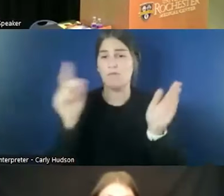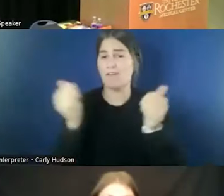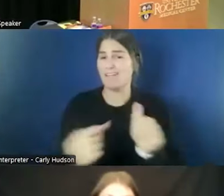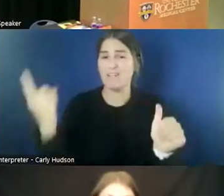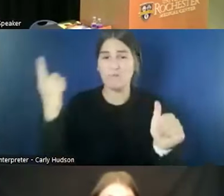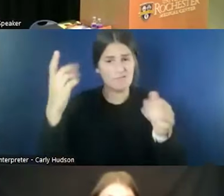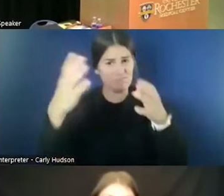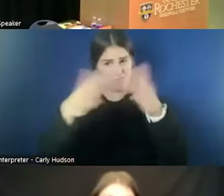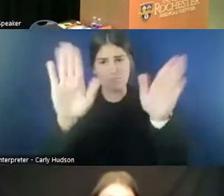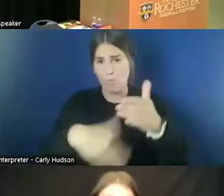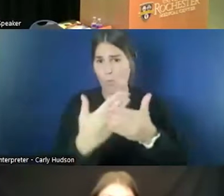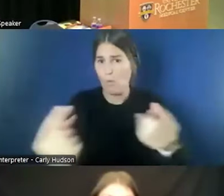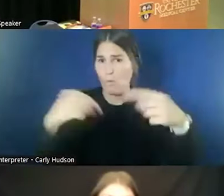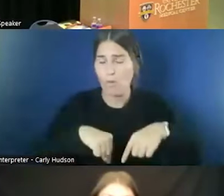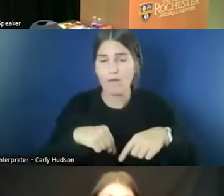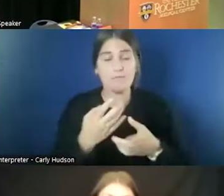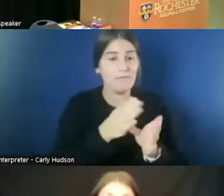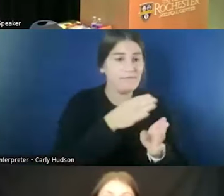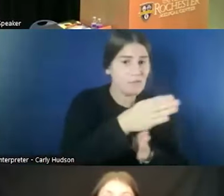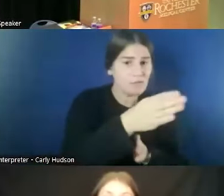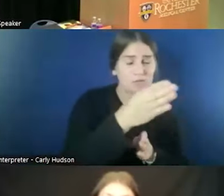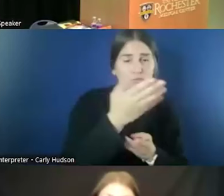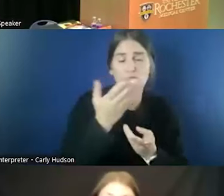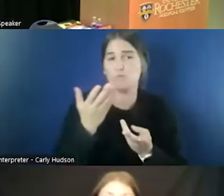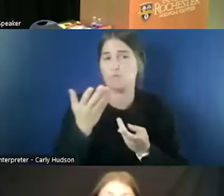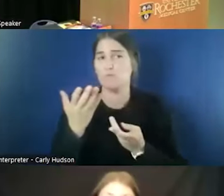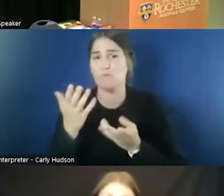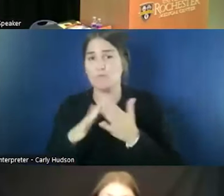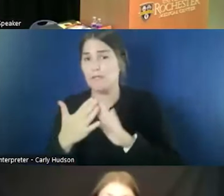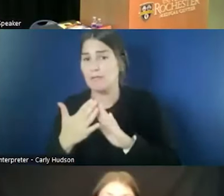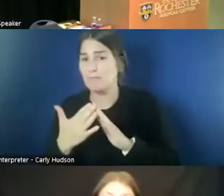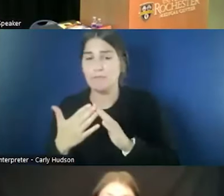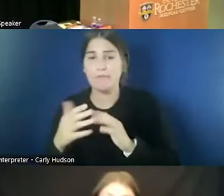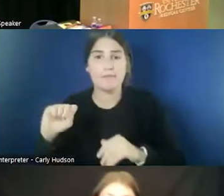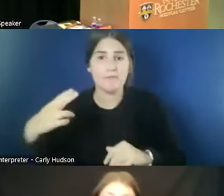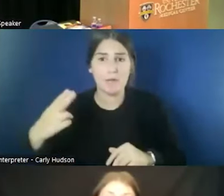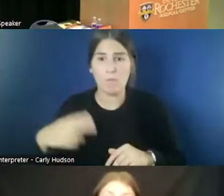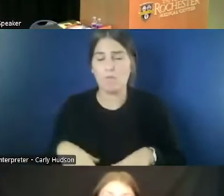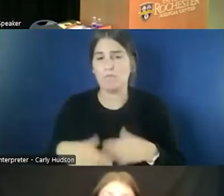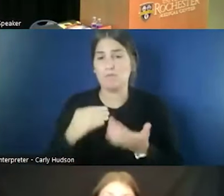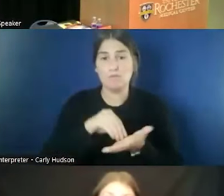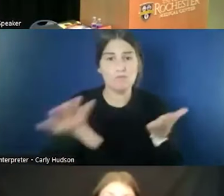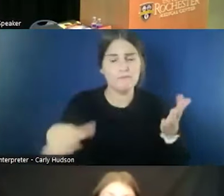um whether you're a professional whether you are a community stakeholder a student regardless